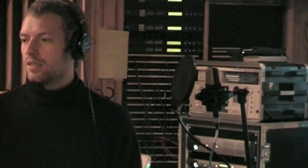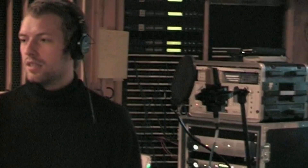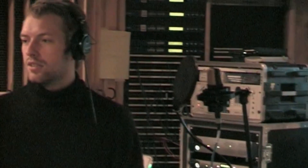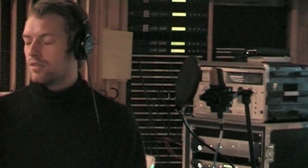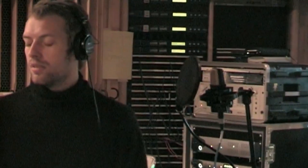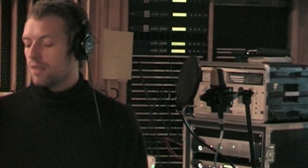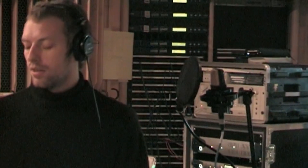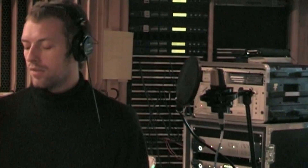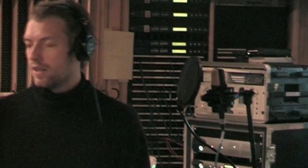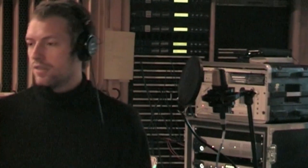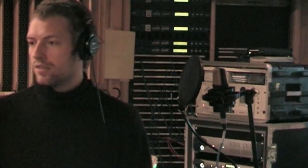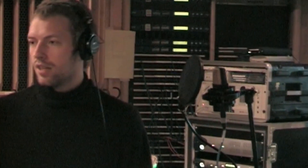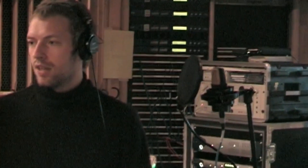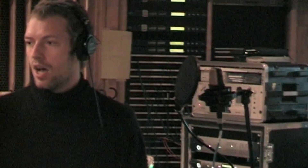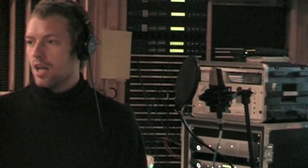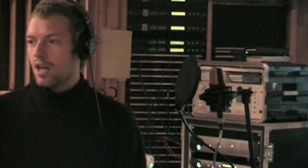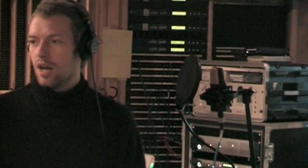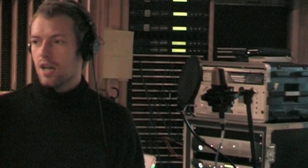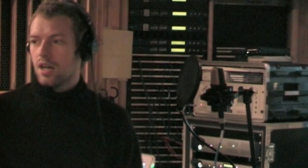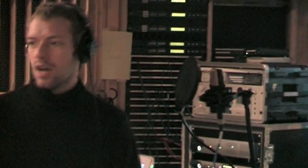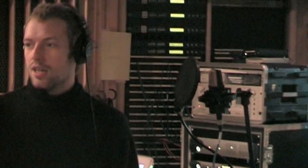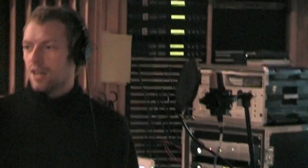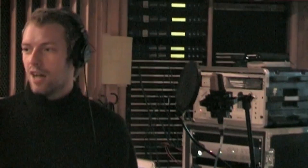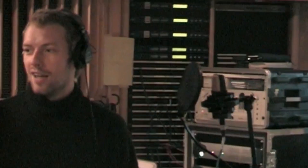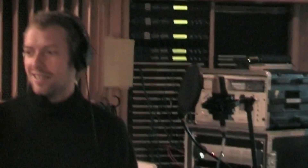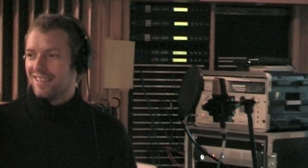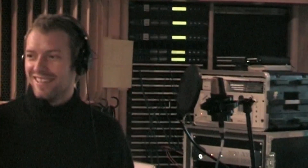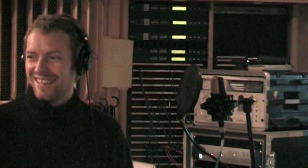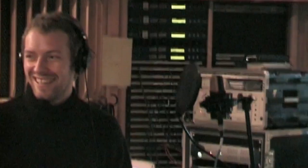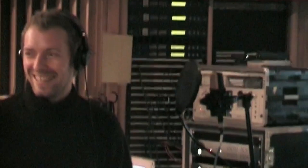Tears streamed on your face and I I I I I I I